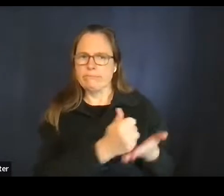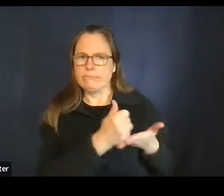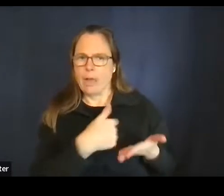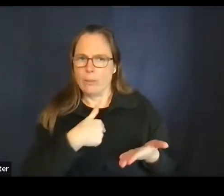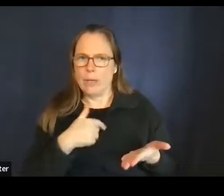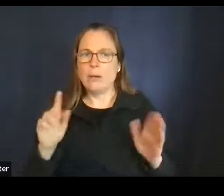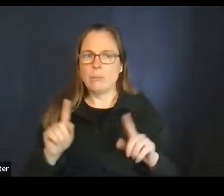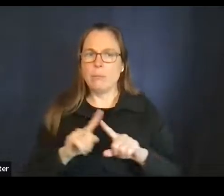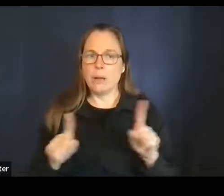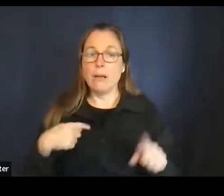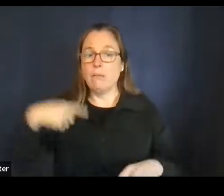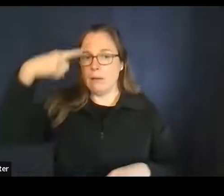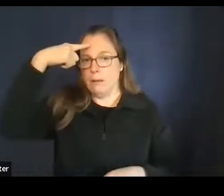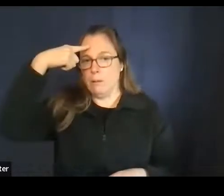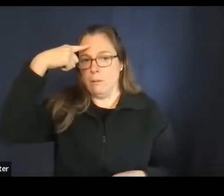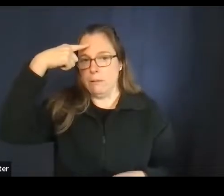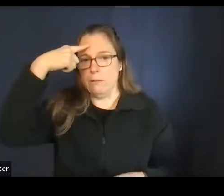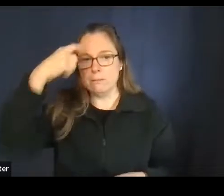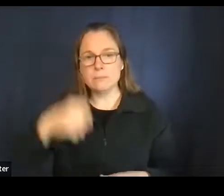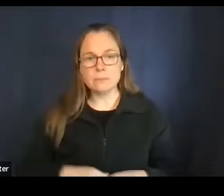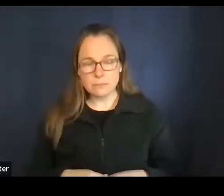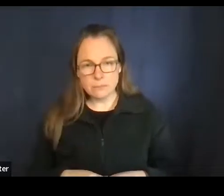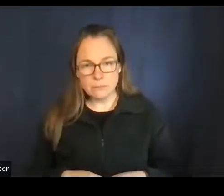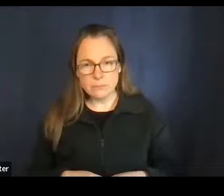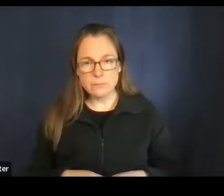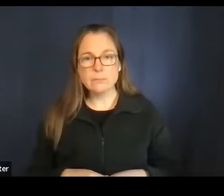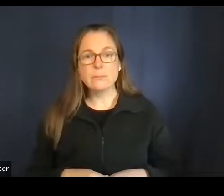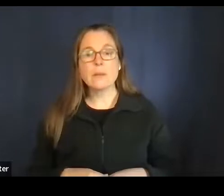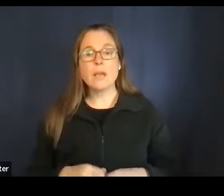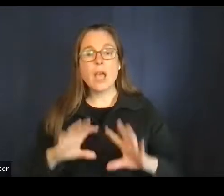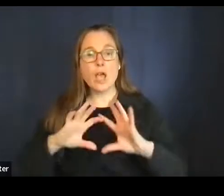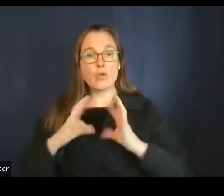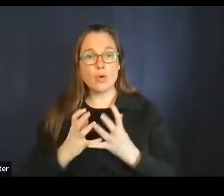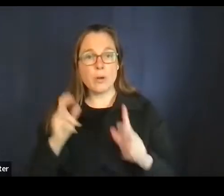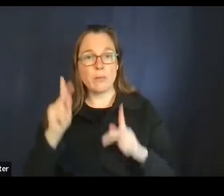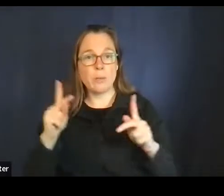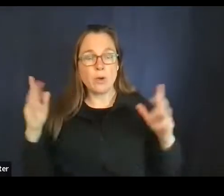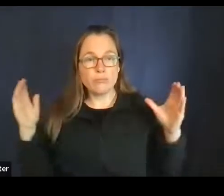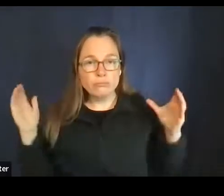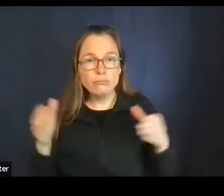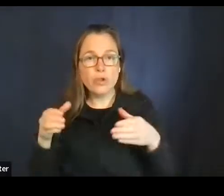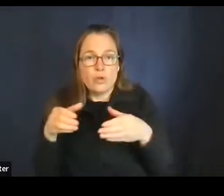but I think we're bringing a group of citizens together to really advise us on all aspects.